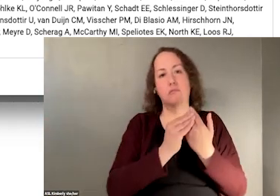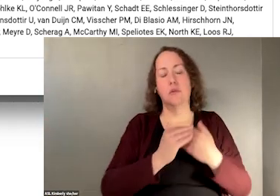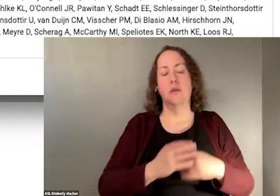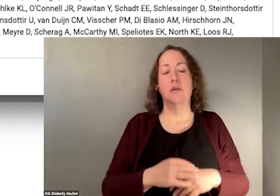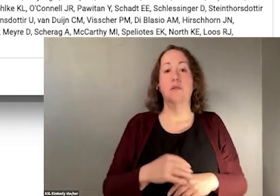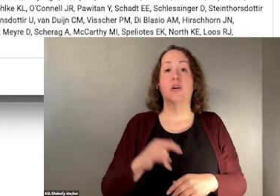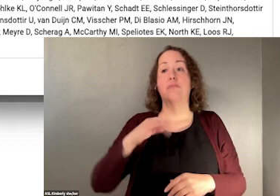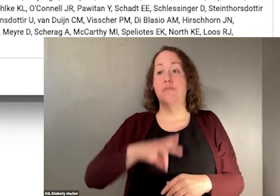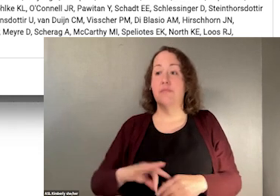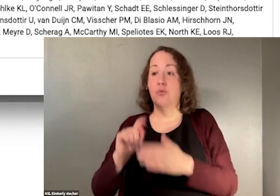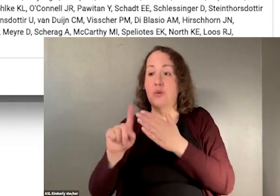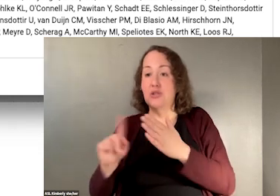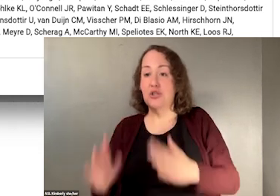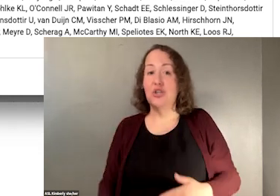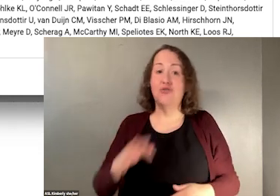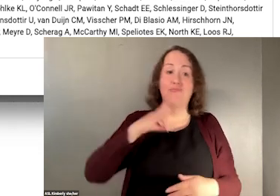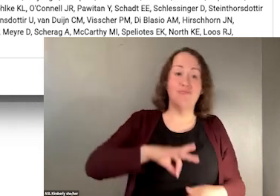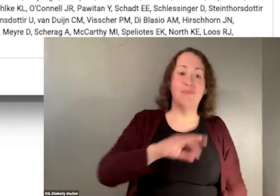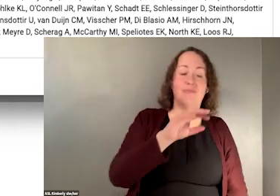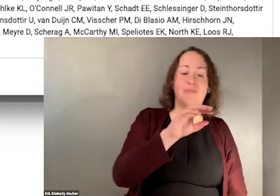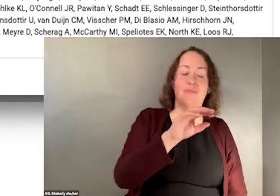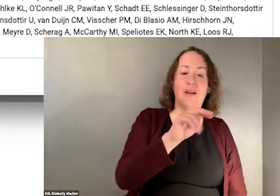They get all this information. Everybody wins.